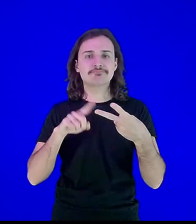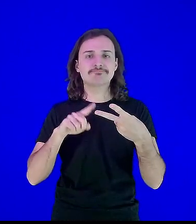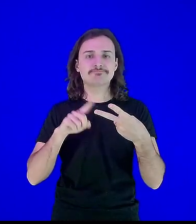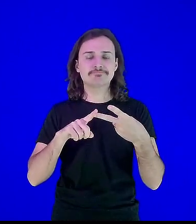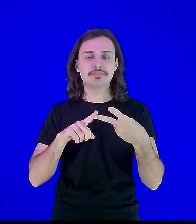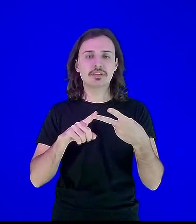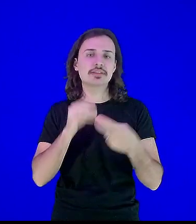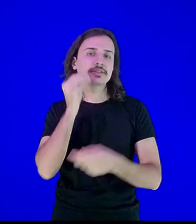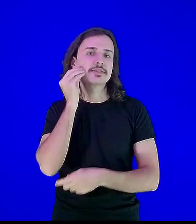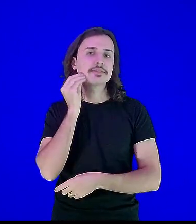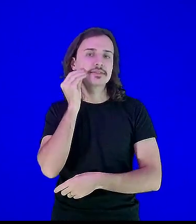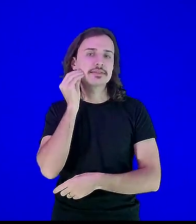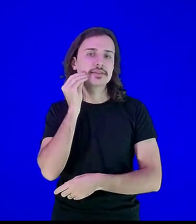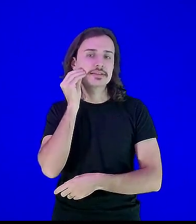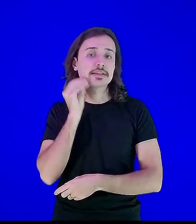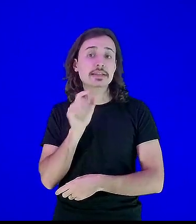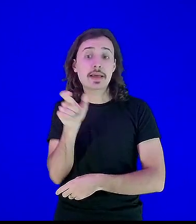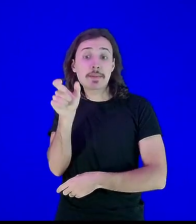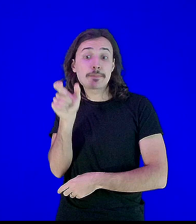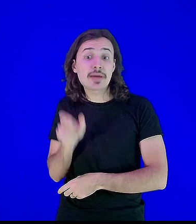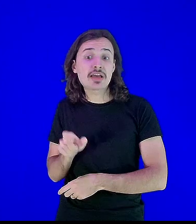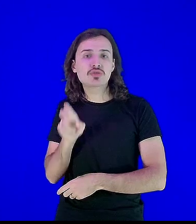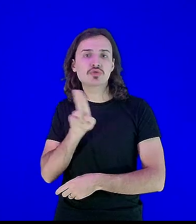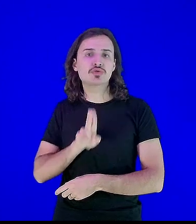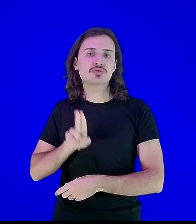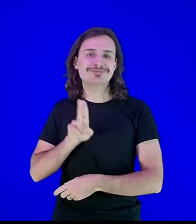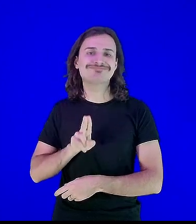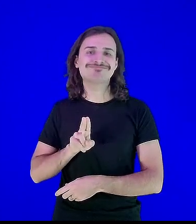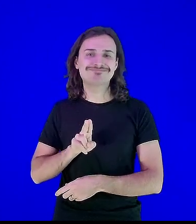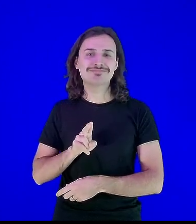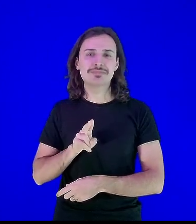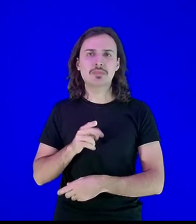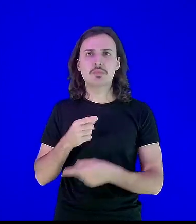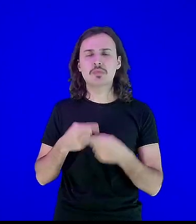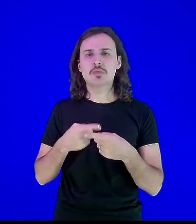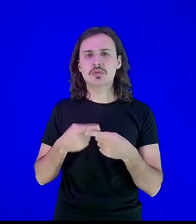SignWriting is, this year, 50 year old